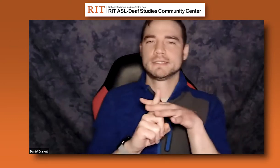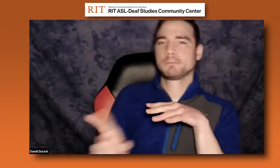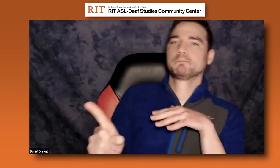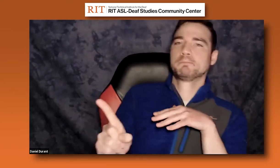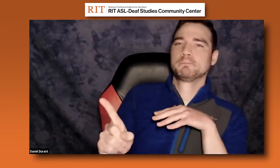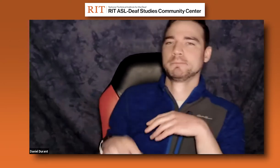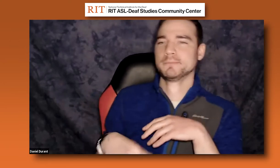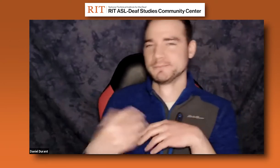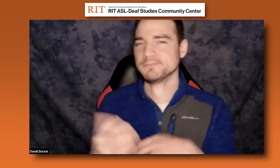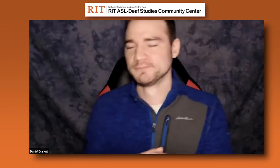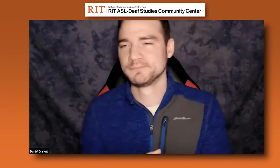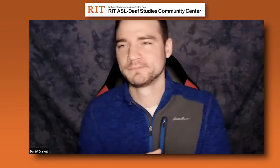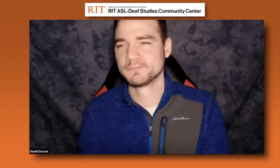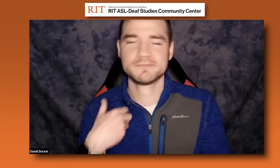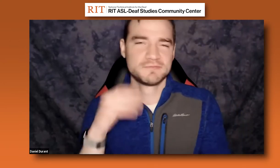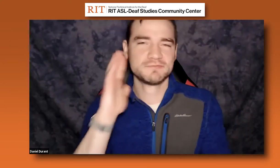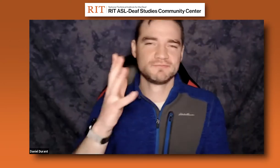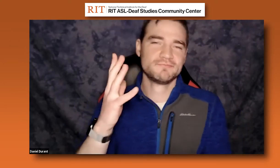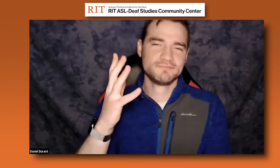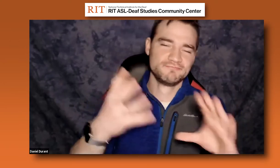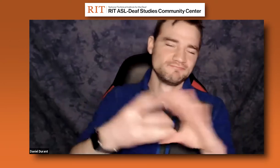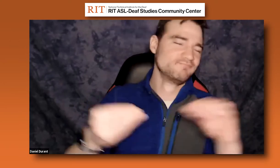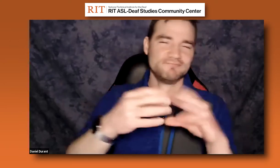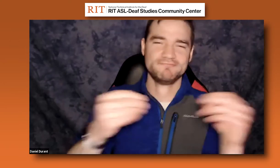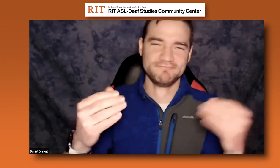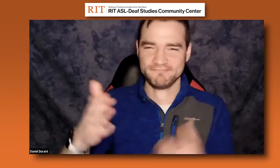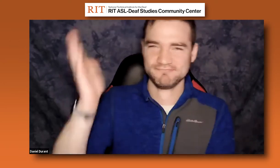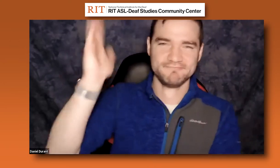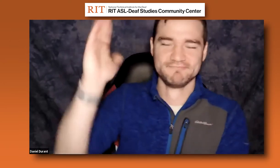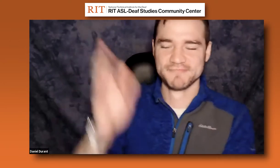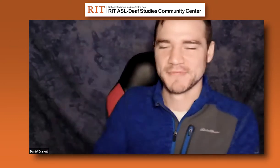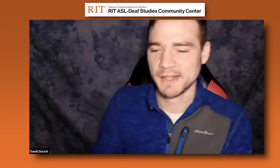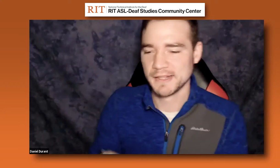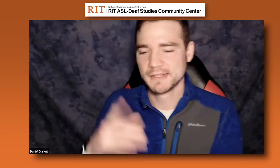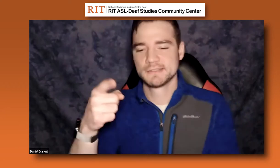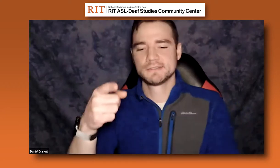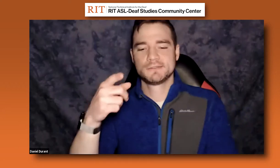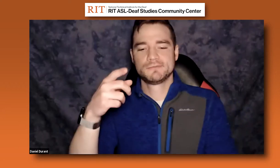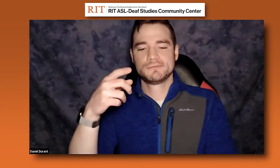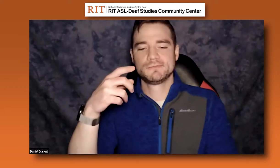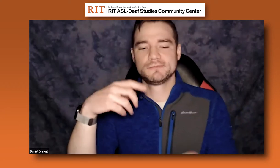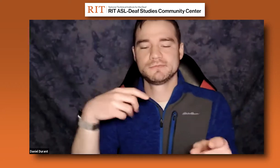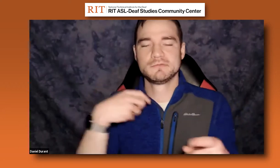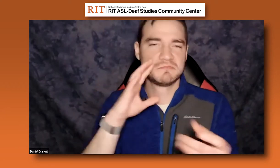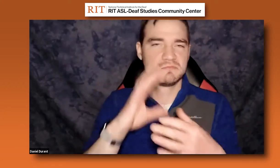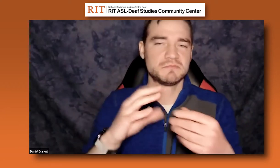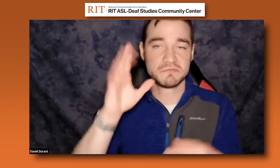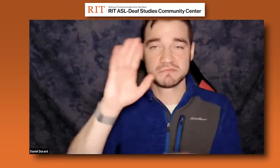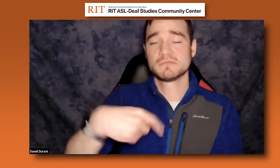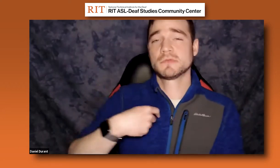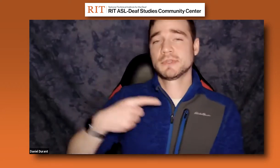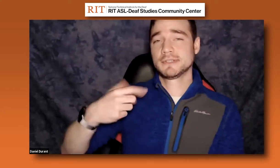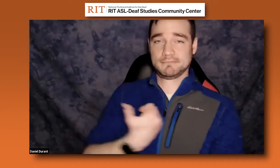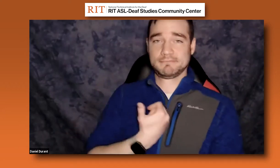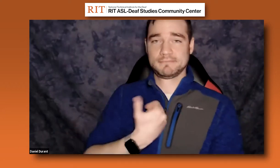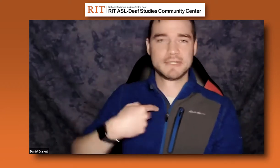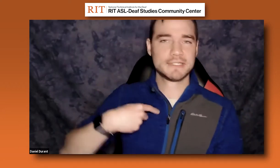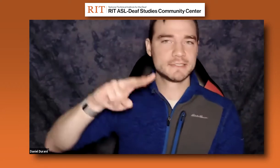physical abuse, violence, so that's part of what I'll talk about tonight.